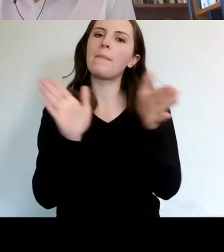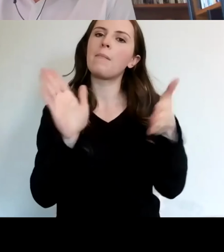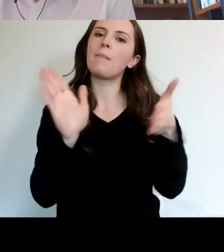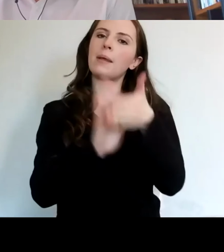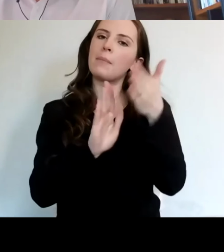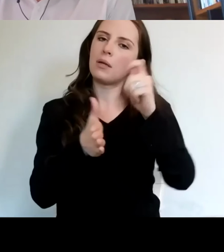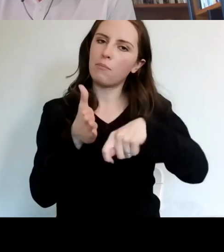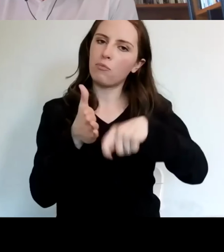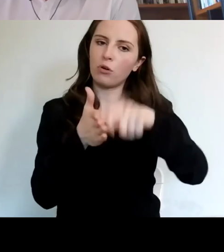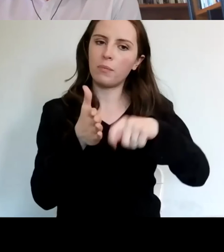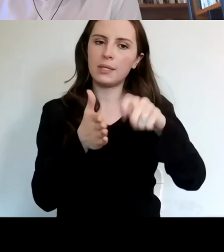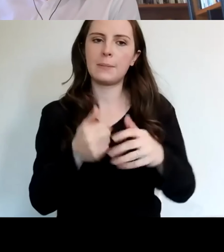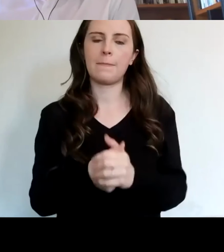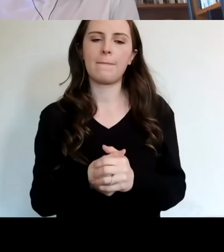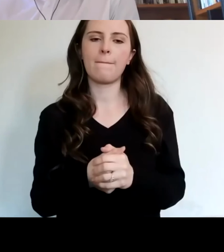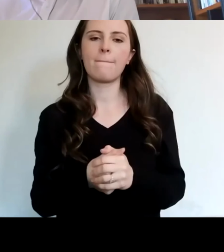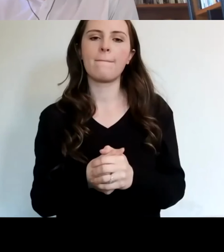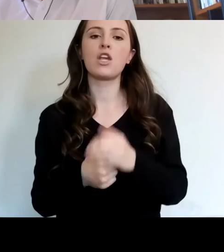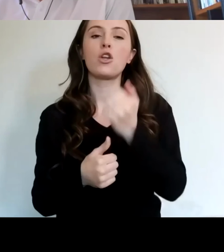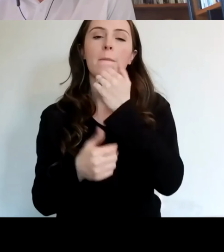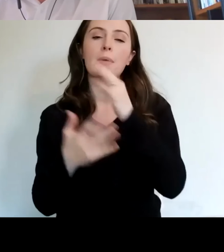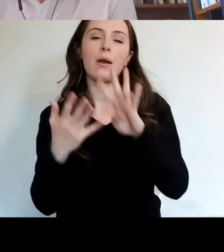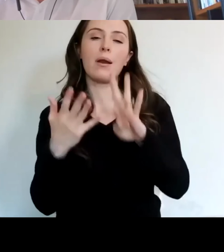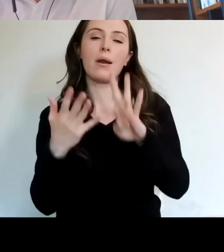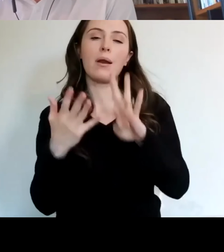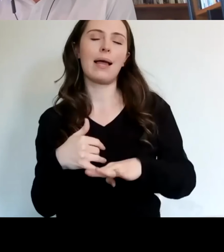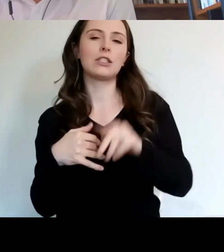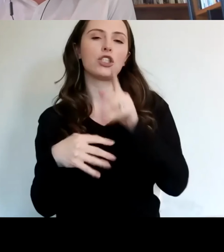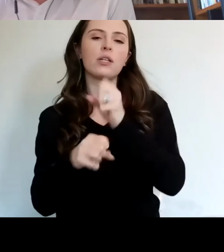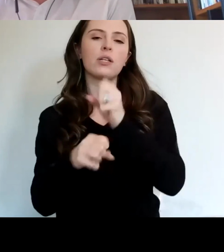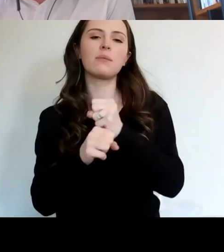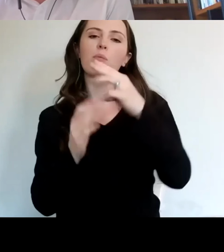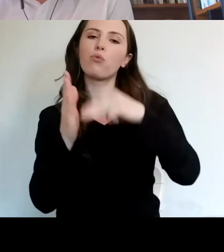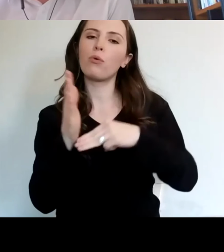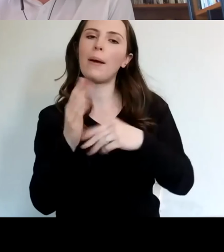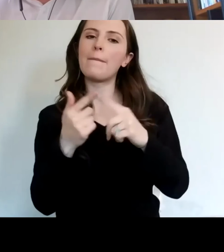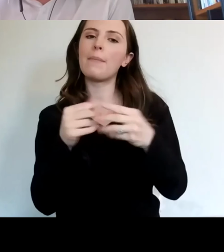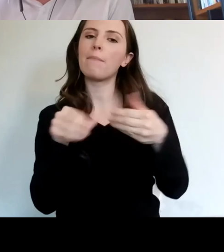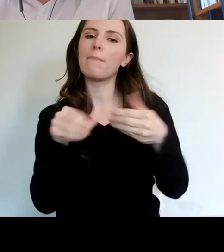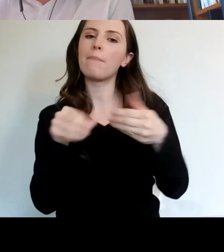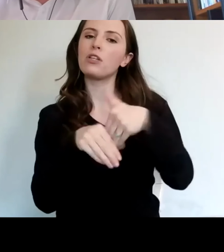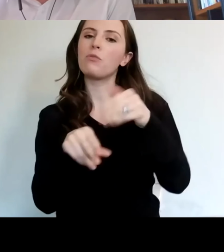and it's about programming participation in the arts. Ensure you embed accessibility and Universal Design